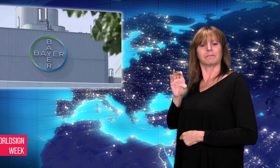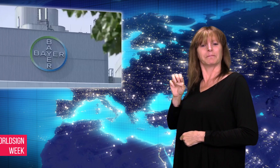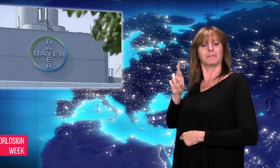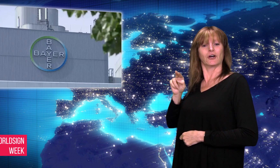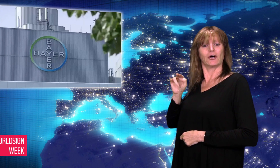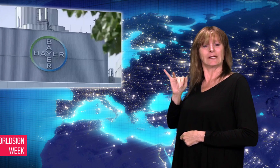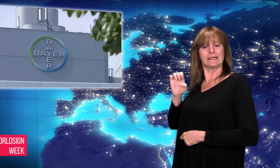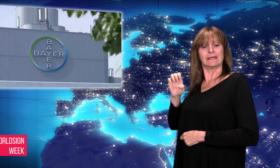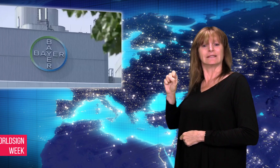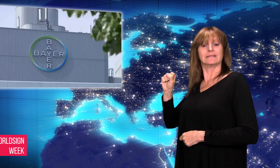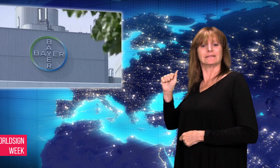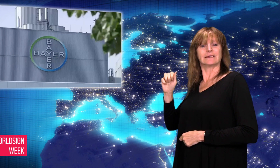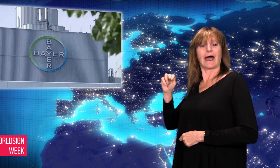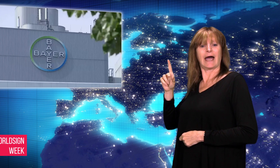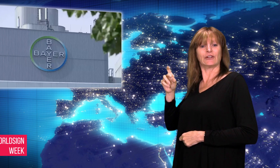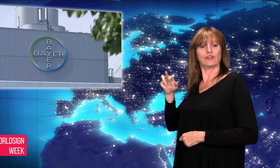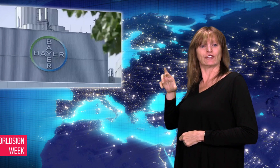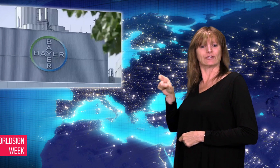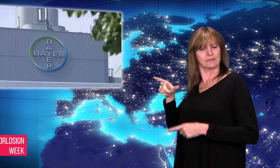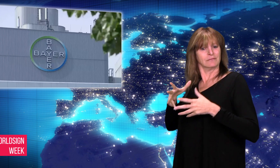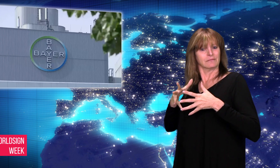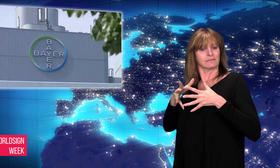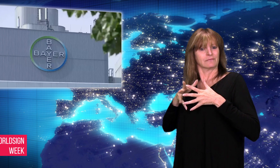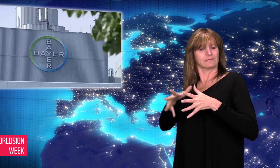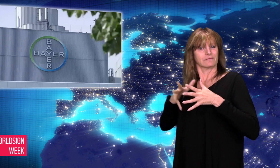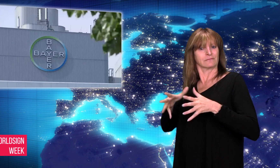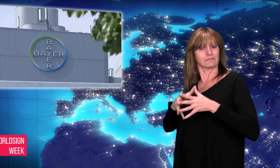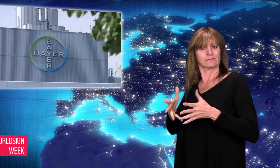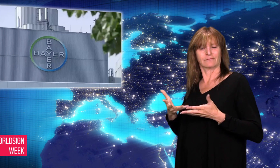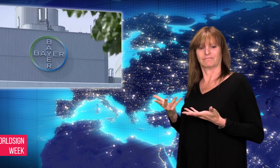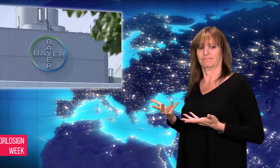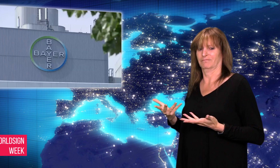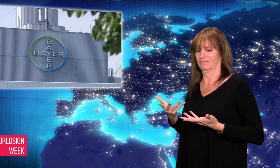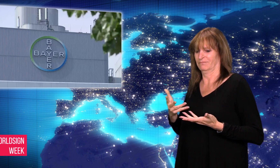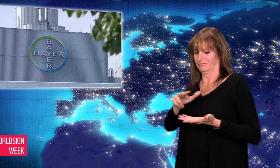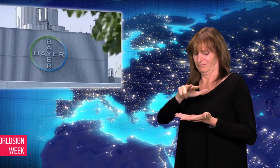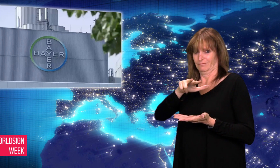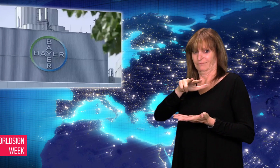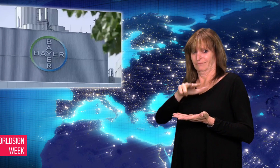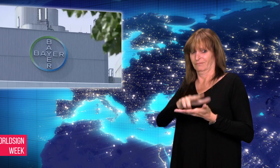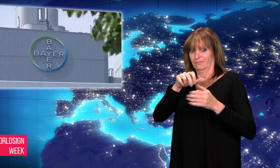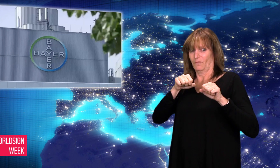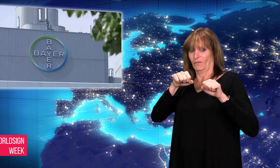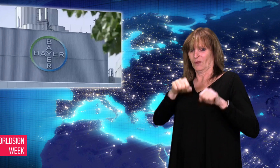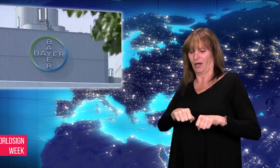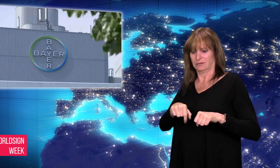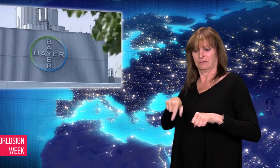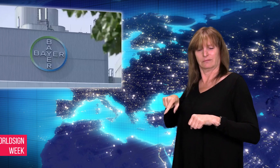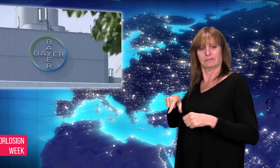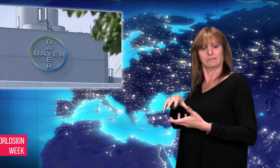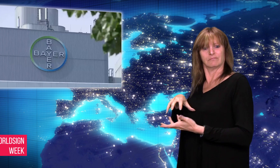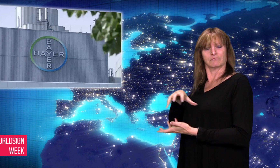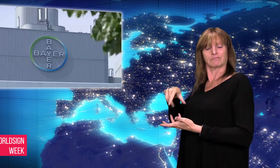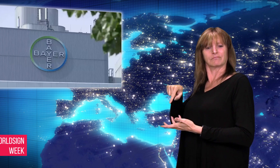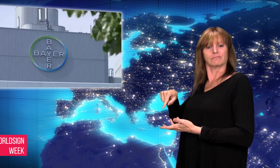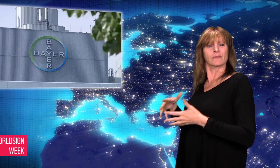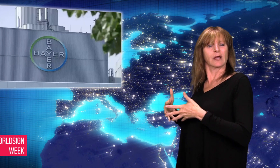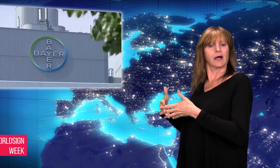U.S. Senator Bernie Sanders says it is “a threat to all Americans,” and